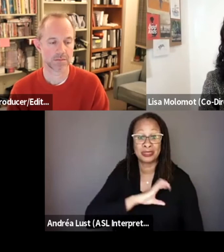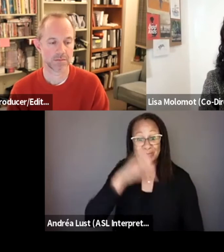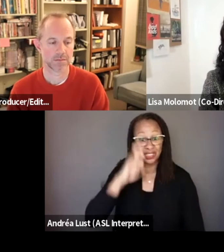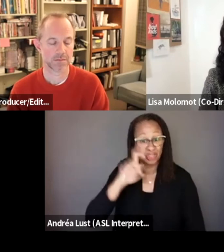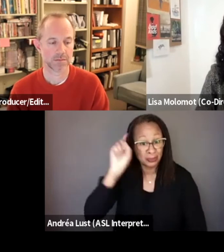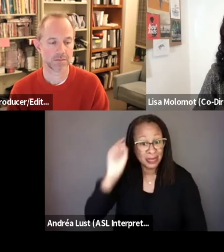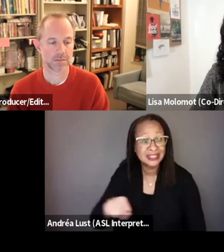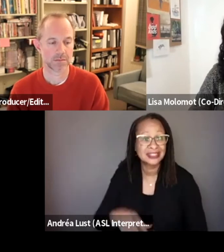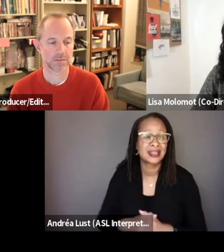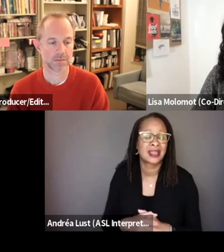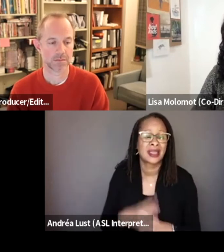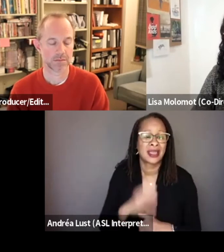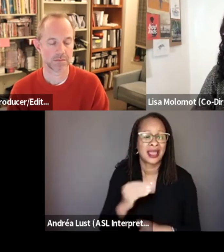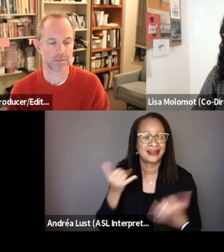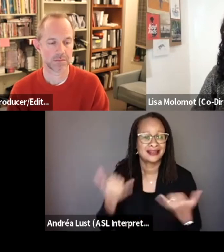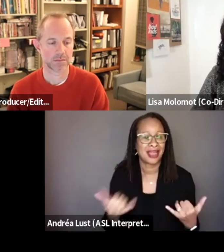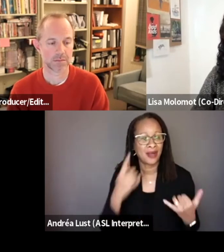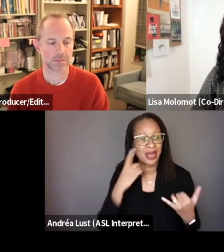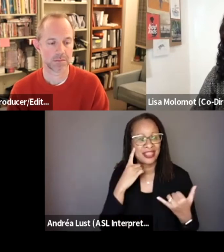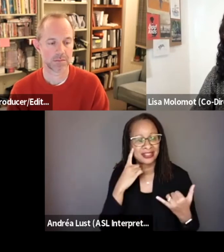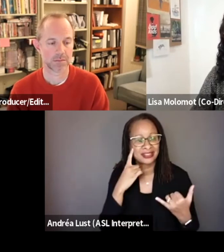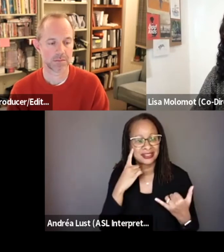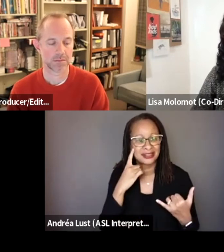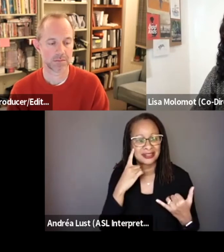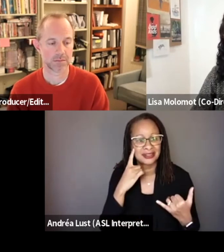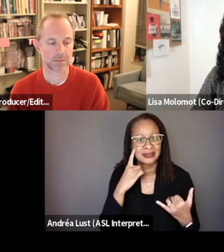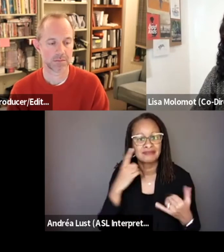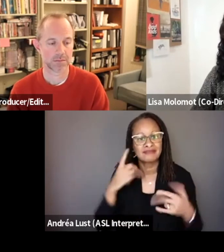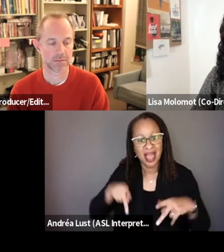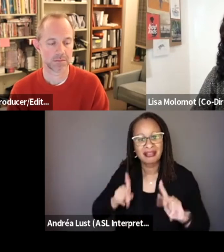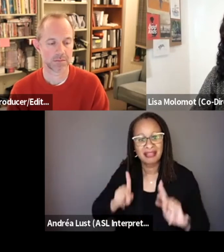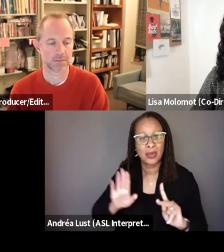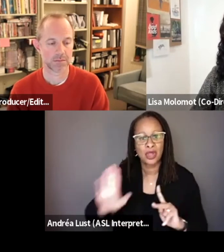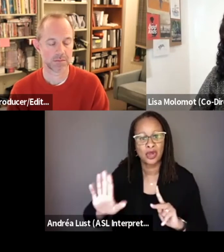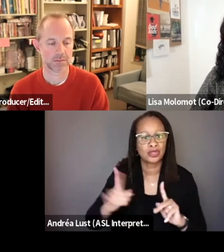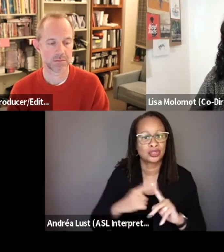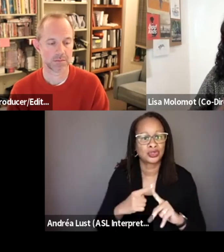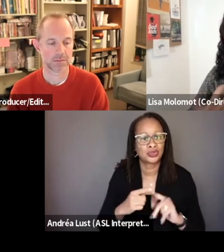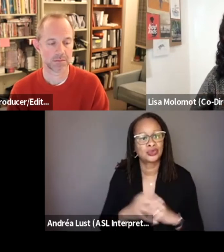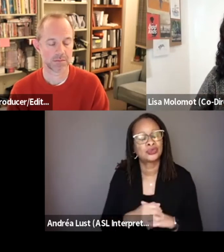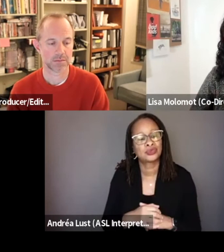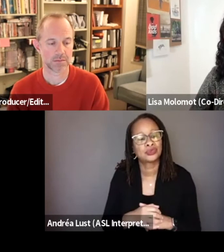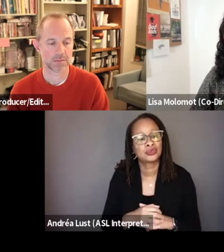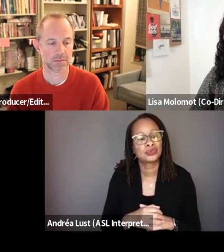and now I think she was, actually, they're allowing her to go to Houston.